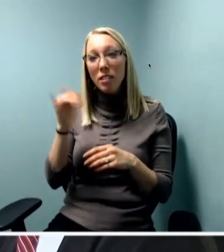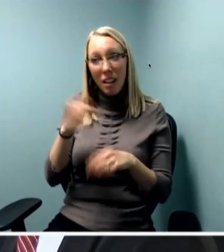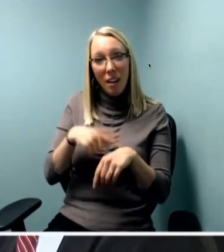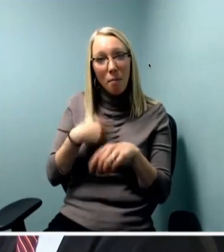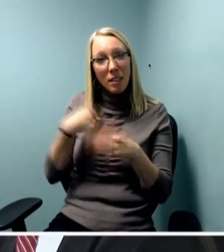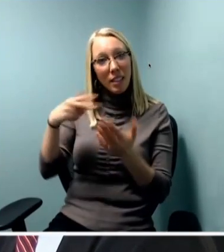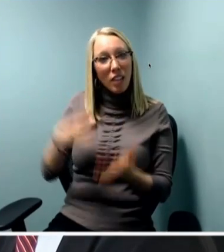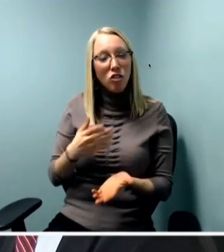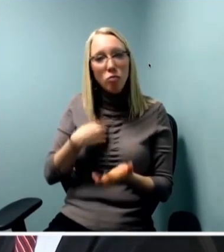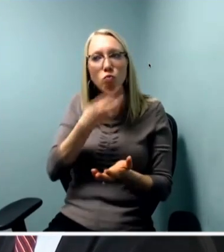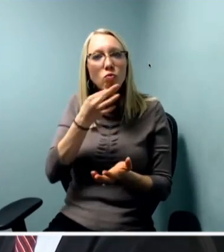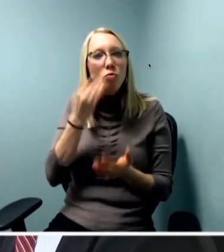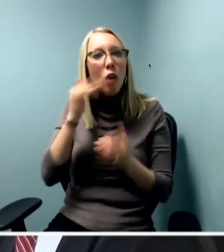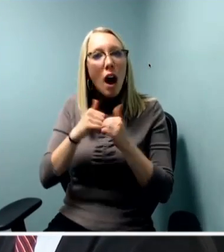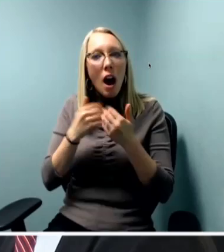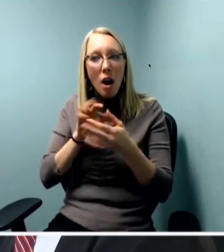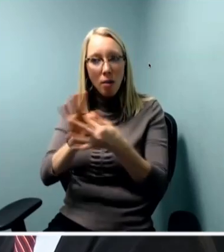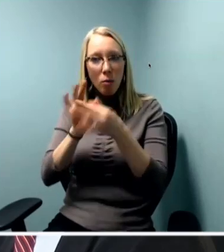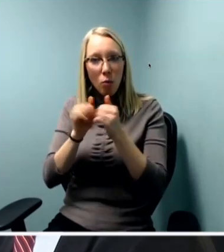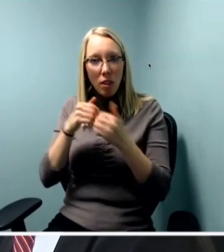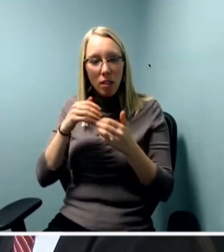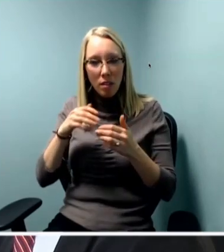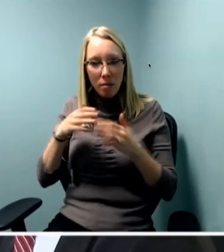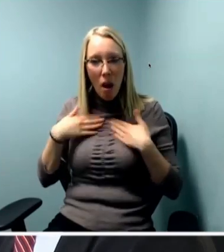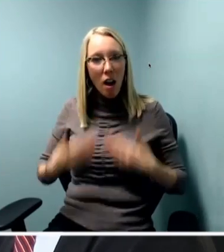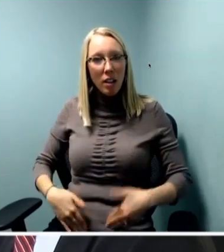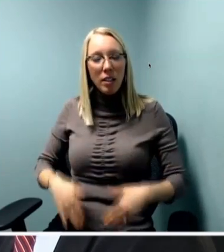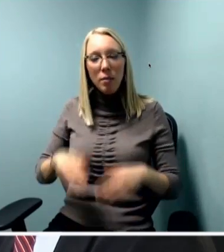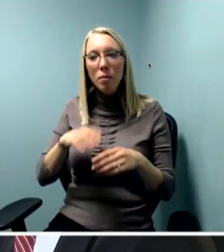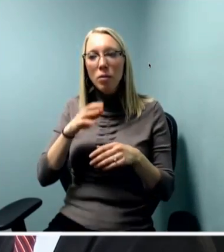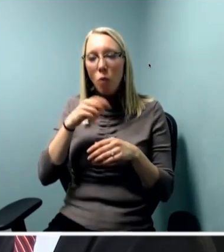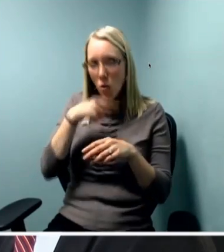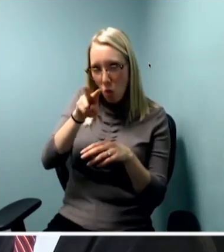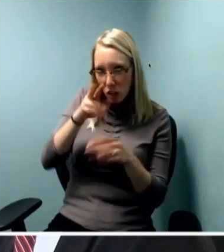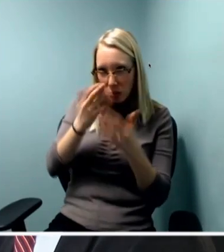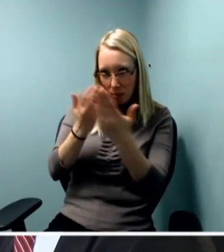that I was enabled to look and say, "Okay, now, this is what it means to stand up."